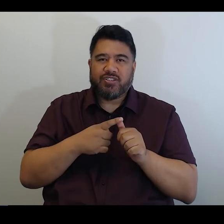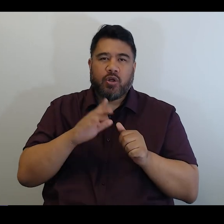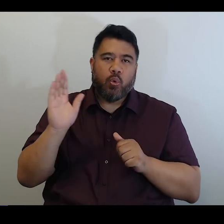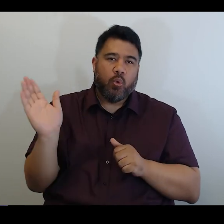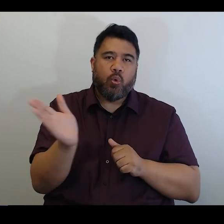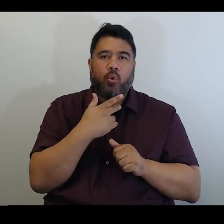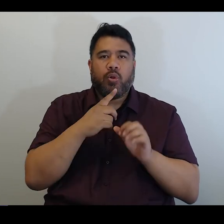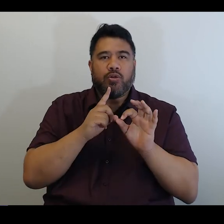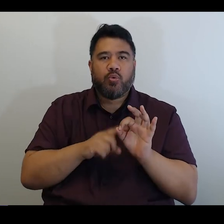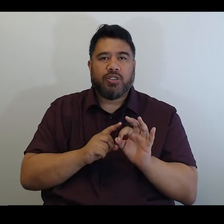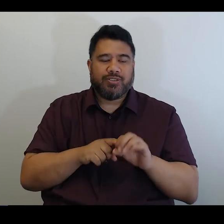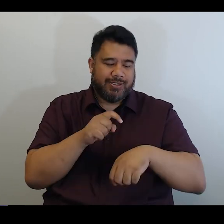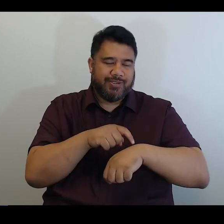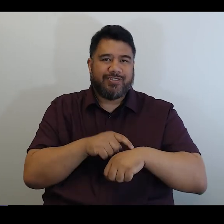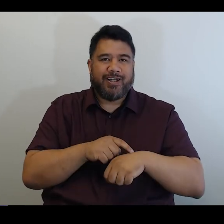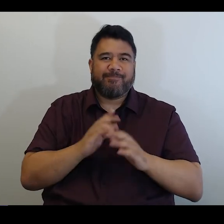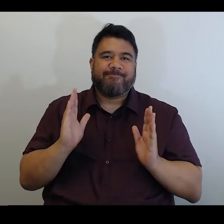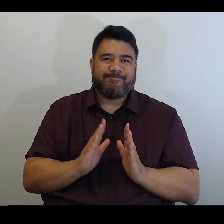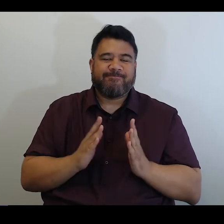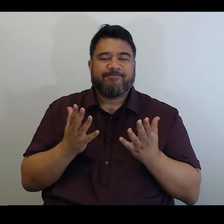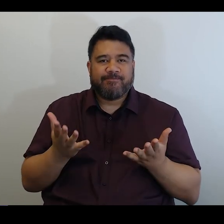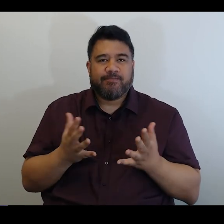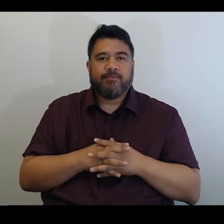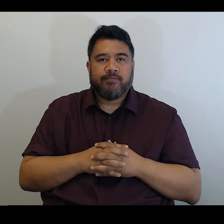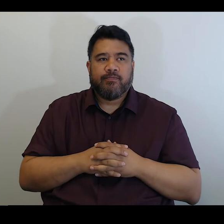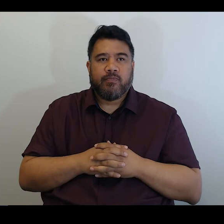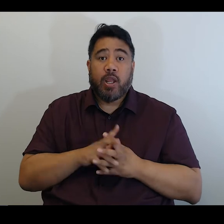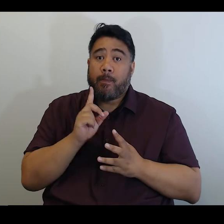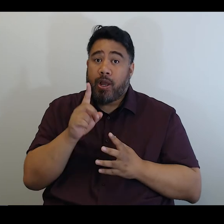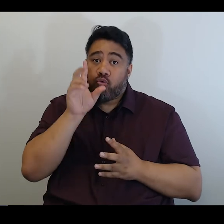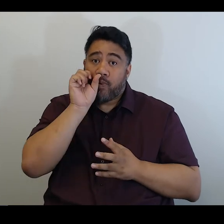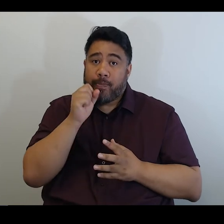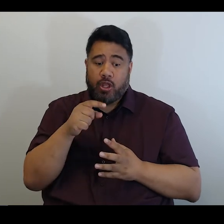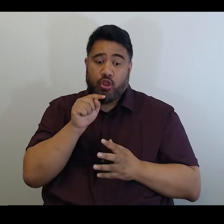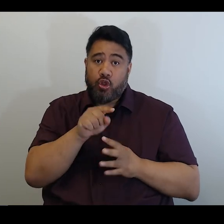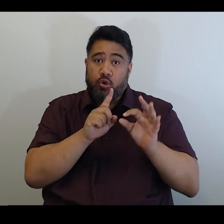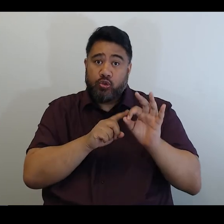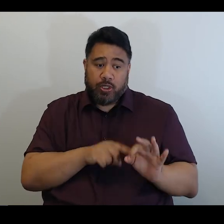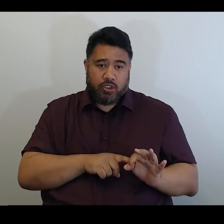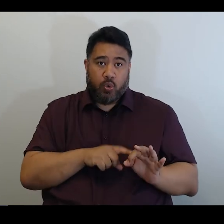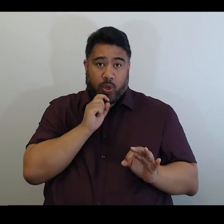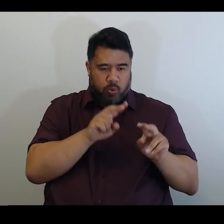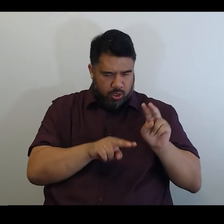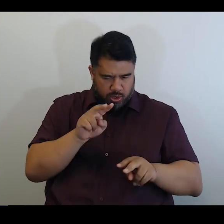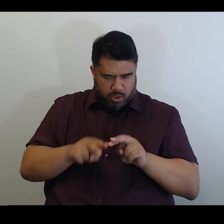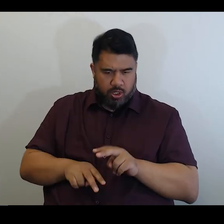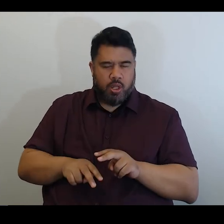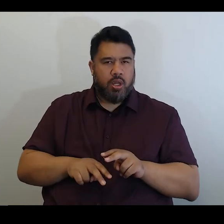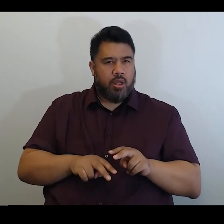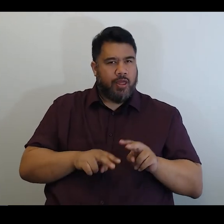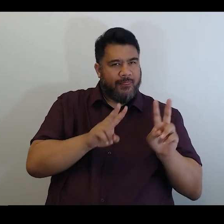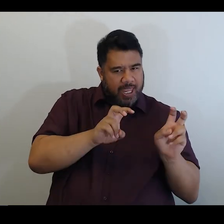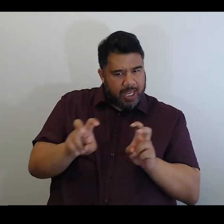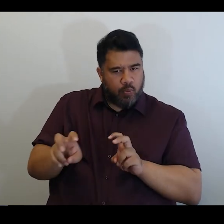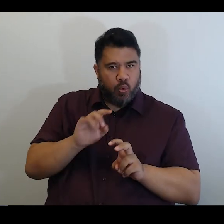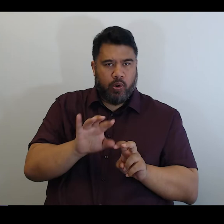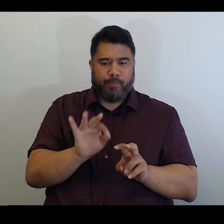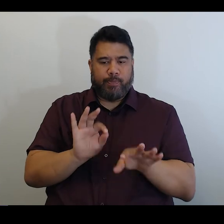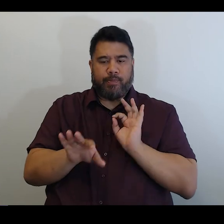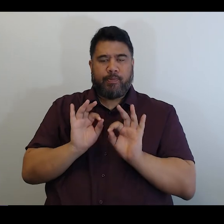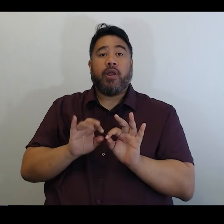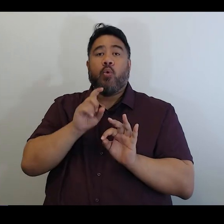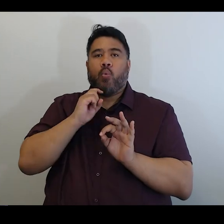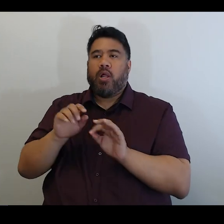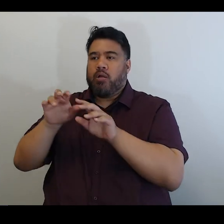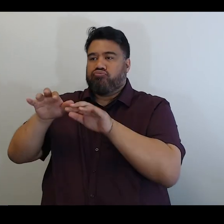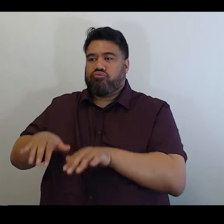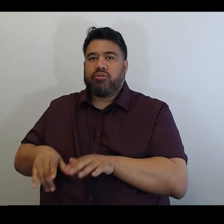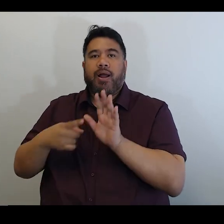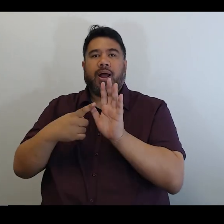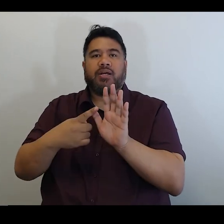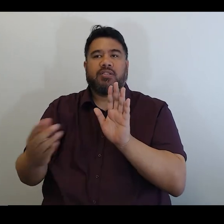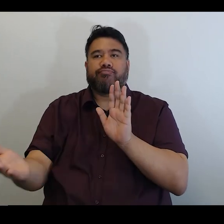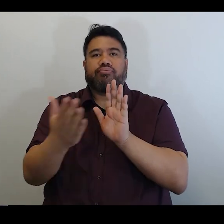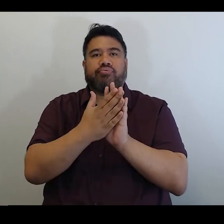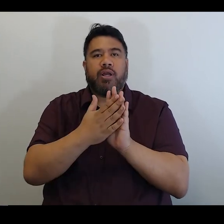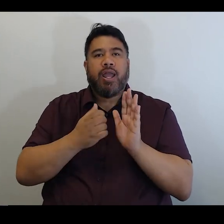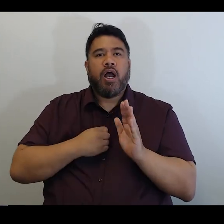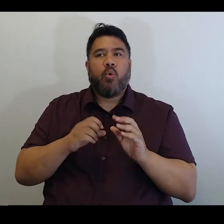But do want to reiterate that those will be grouped if there’s common themes and addressed on the Whaikaha website in the next couple of weeks, and Paula will